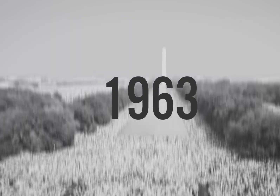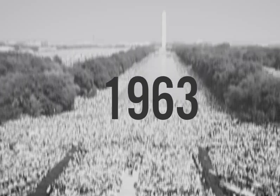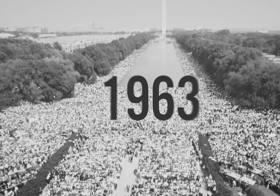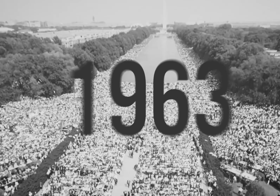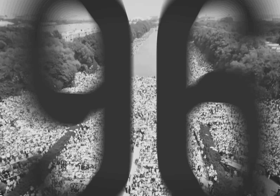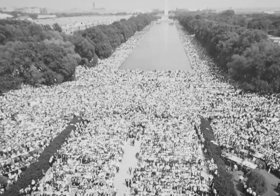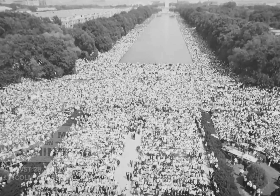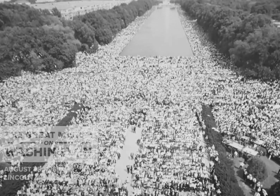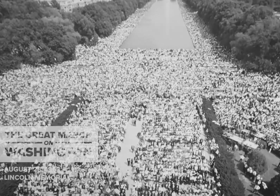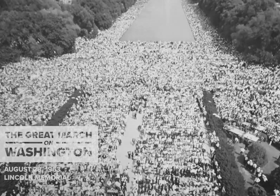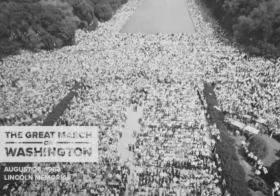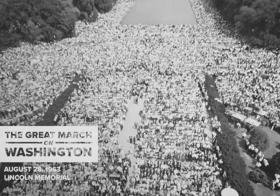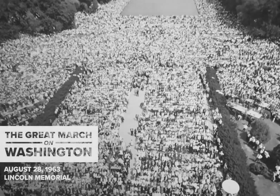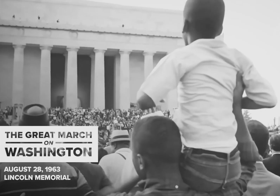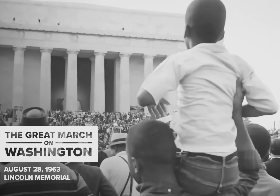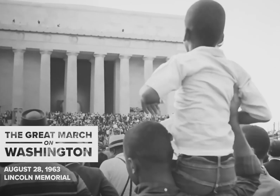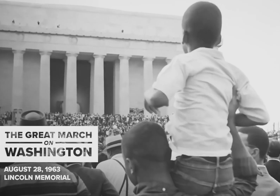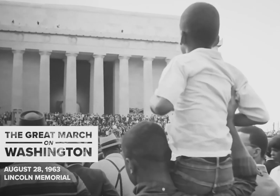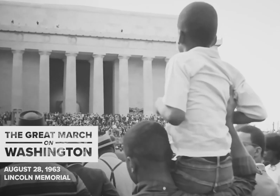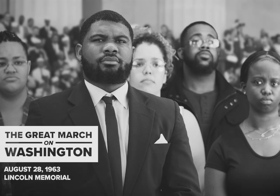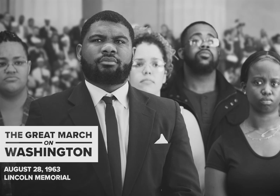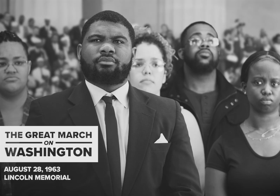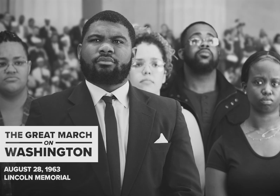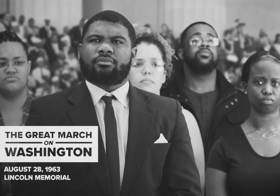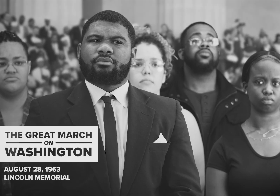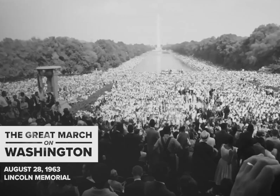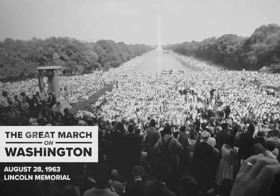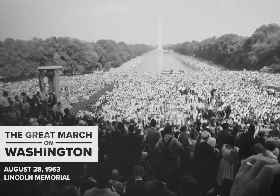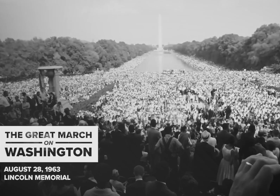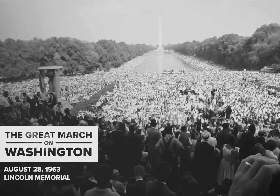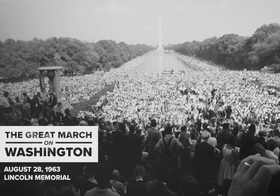I have the pleasure to present to you, Dr. Martin Luther King, Jr.